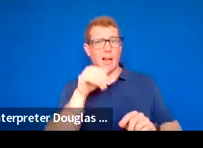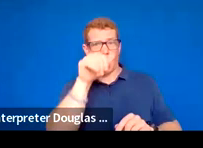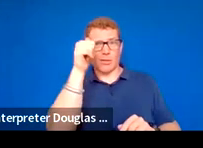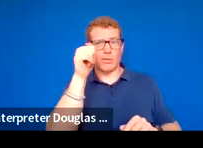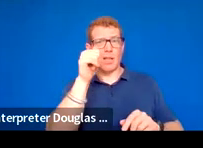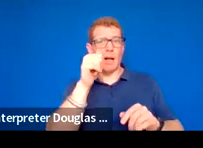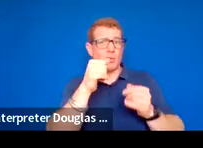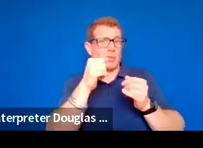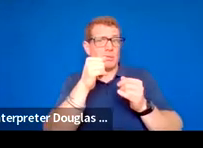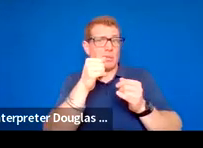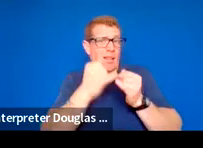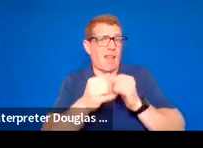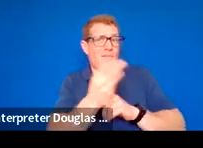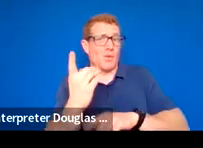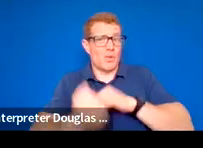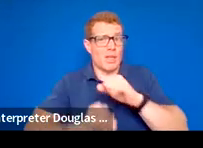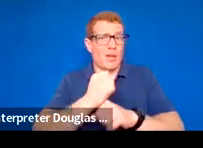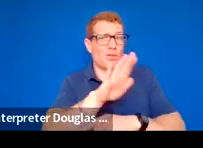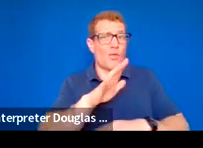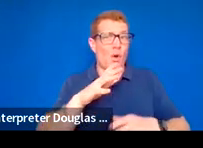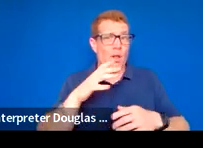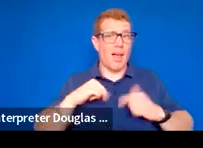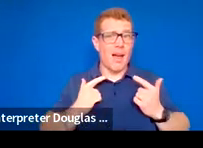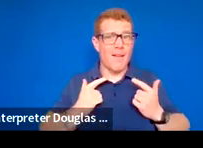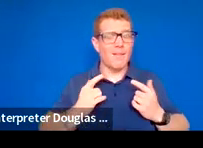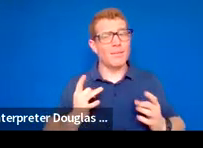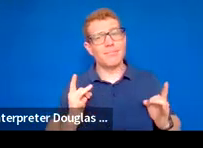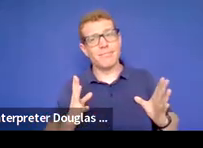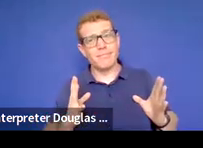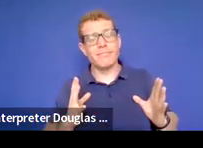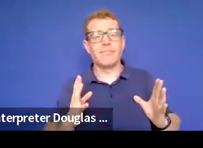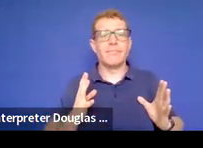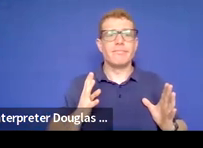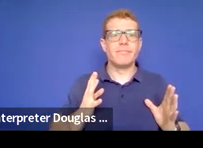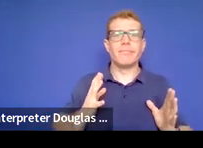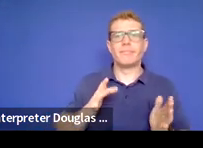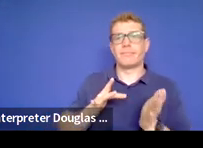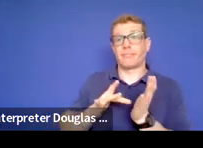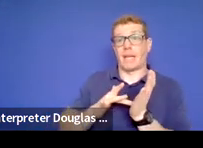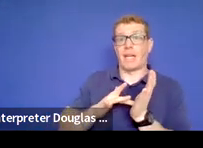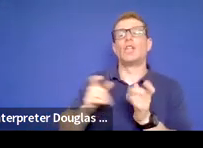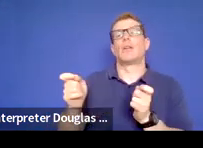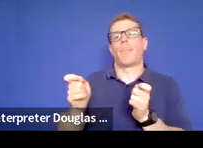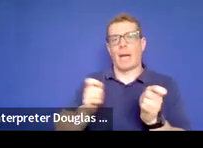affected her. Okay, manage your medications. That can help you rest.